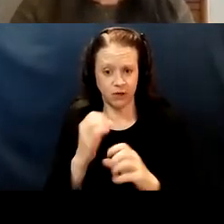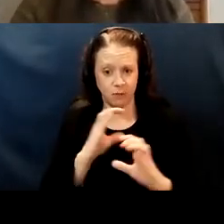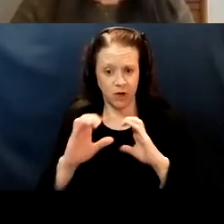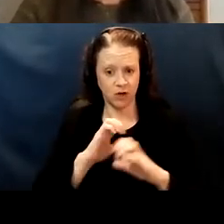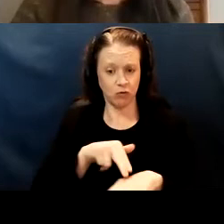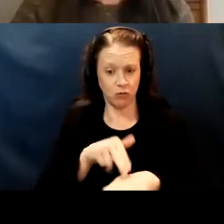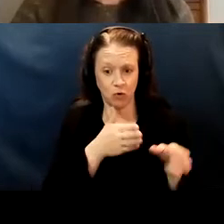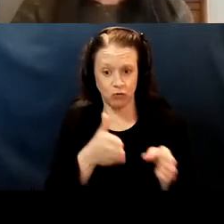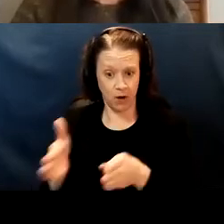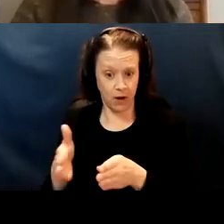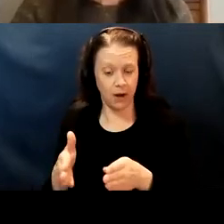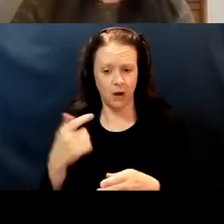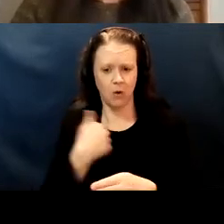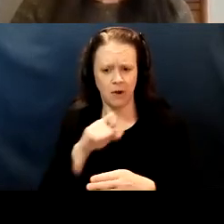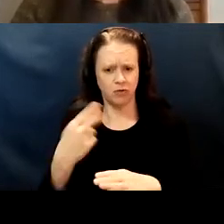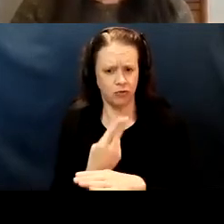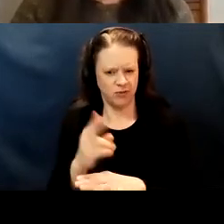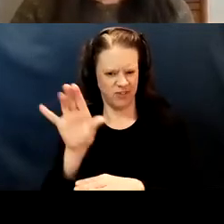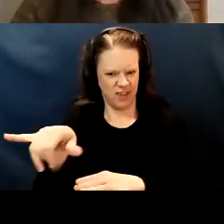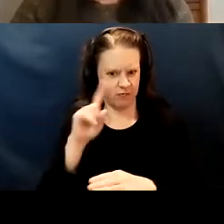when providing services. For instance if somebody